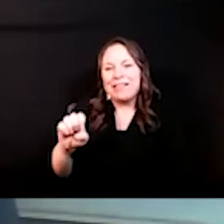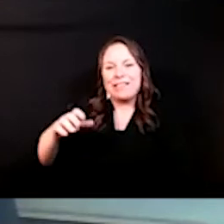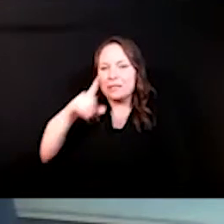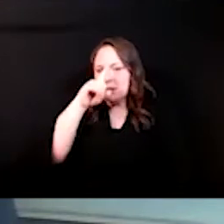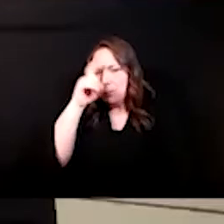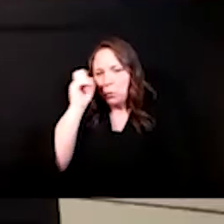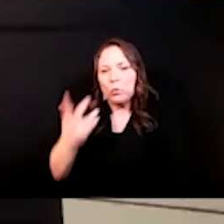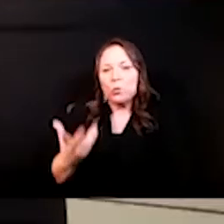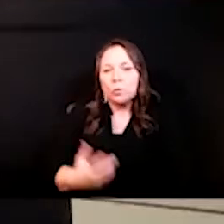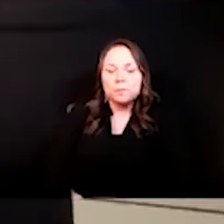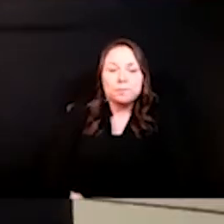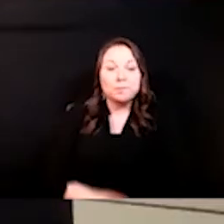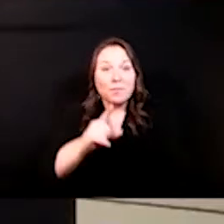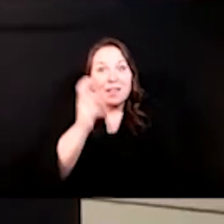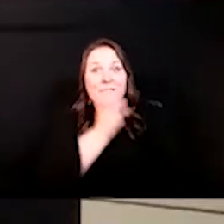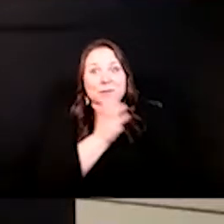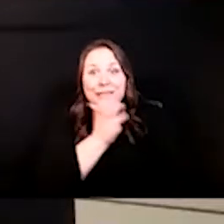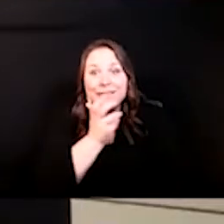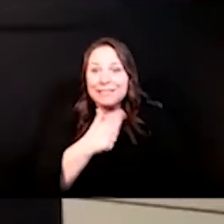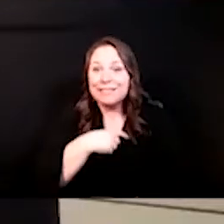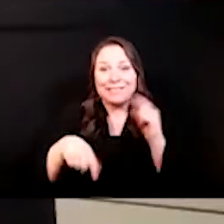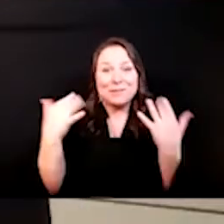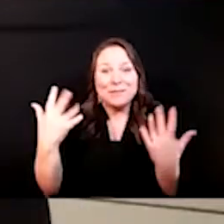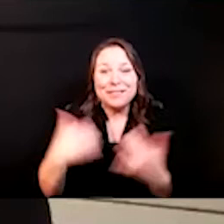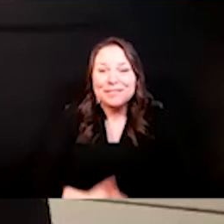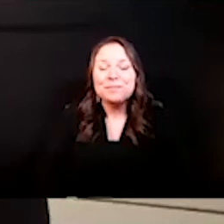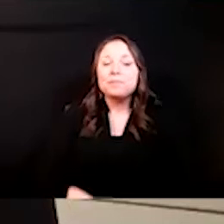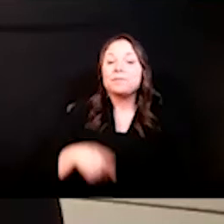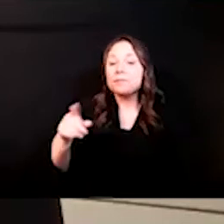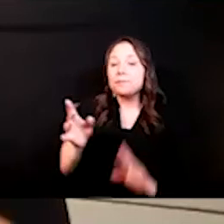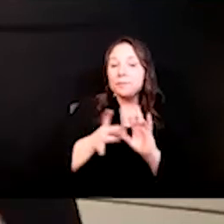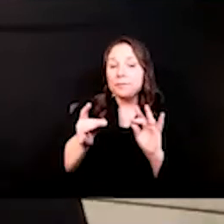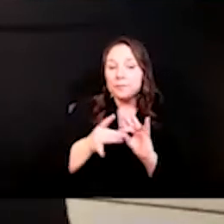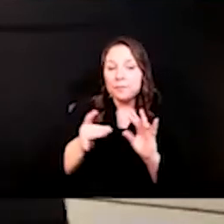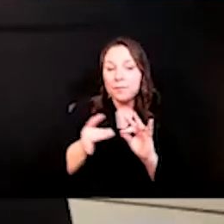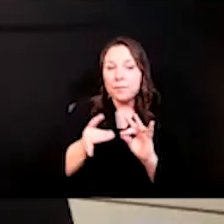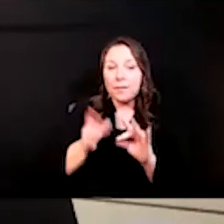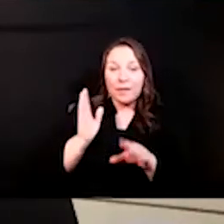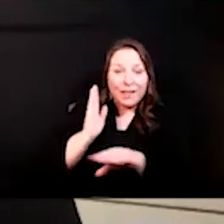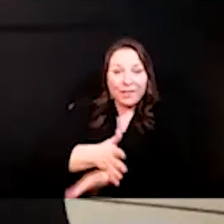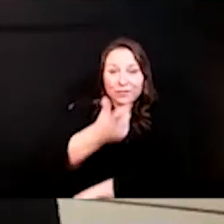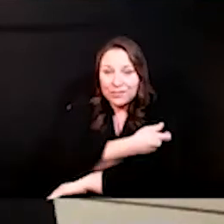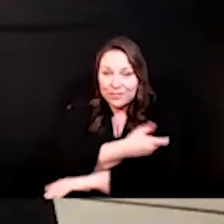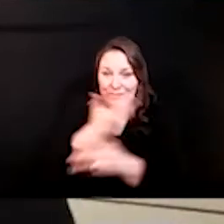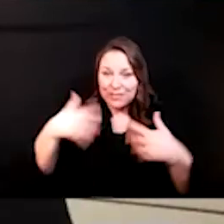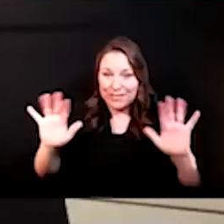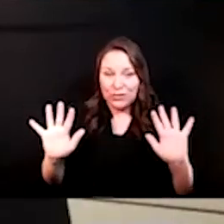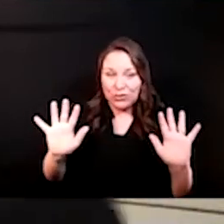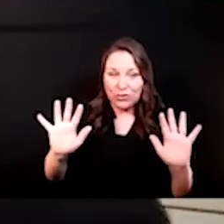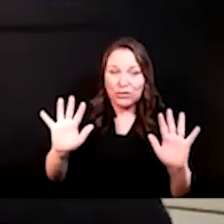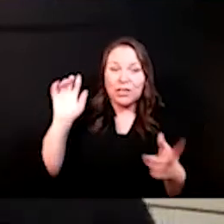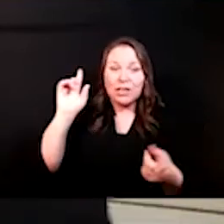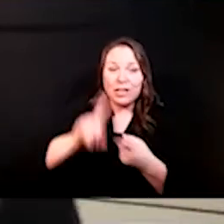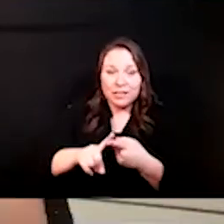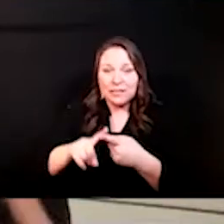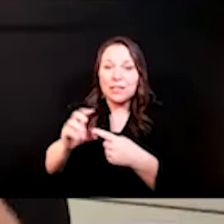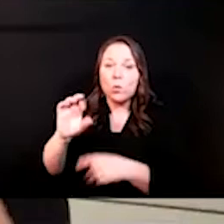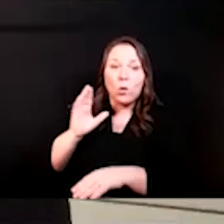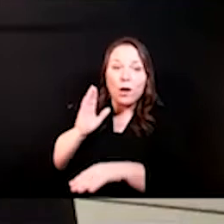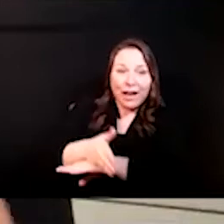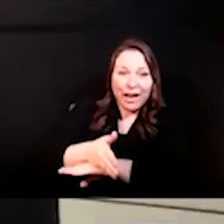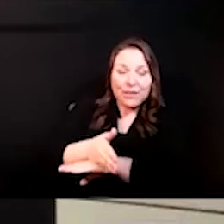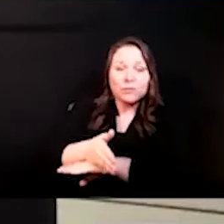WIDELY AVAILABLE IN THE UNITED STATES BY ABOUT LATE SUMMER.